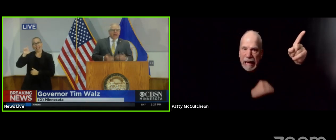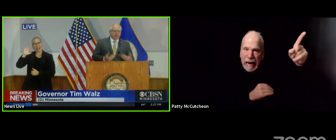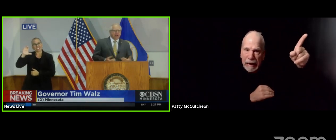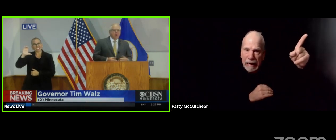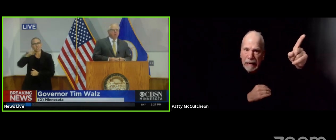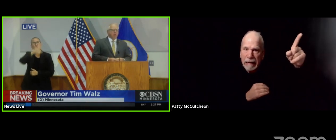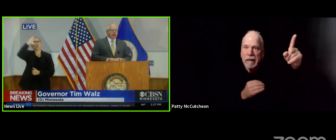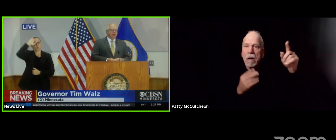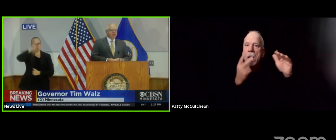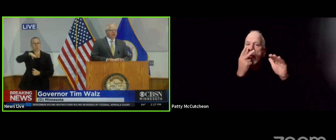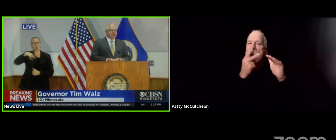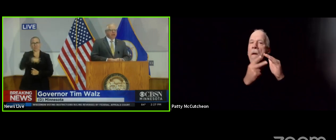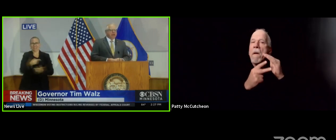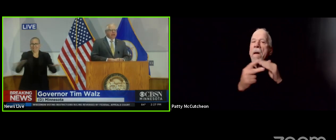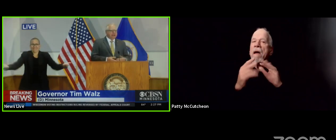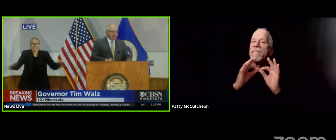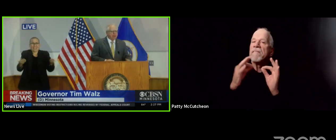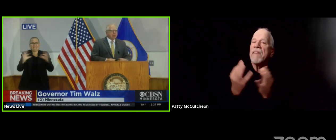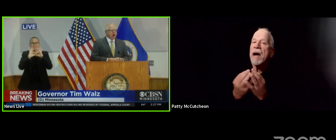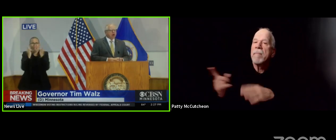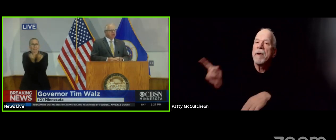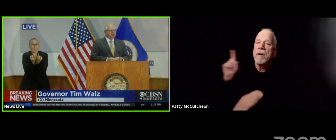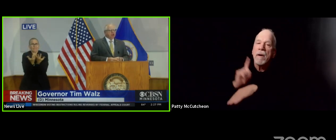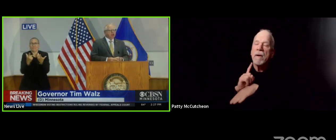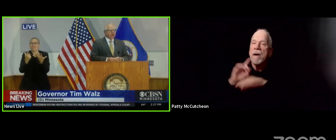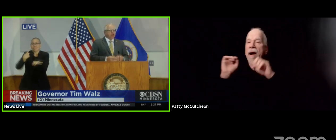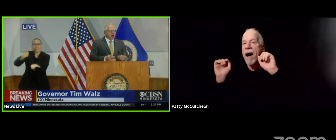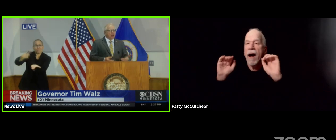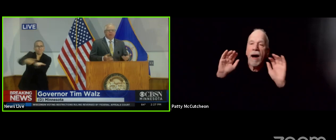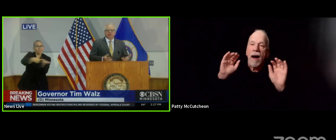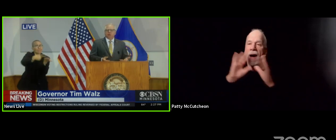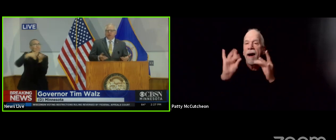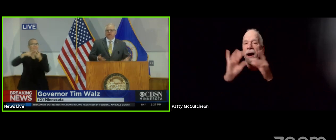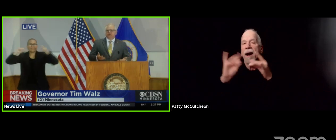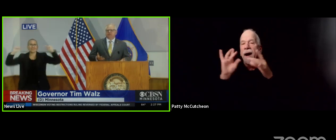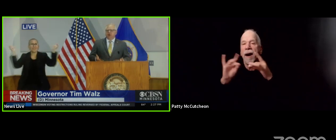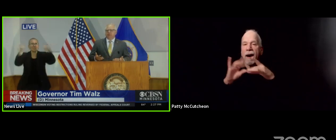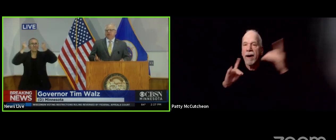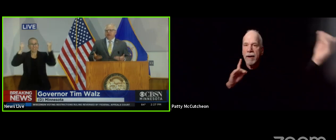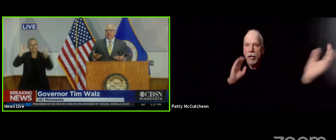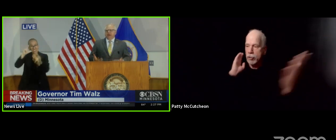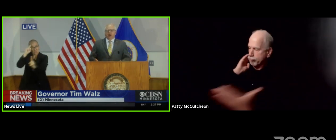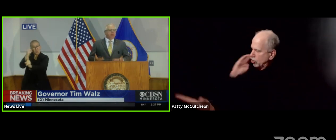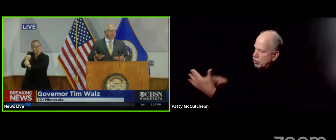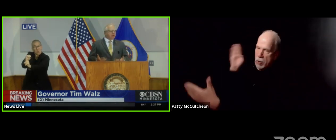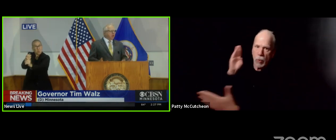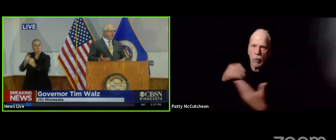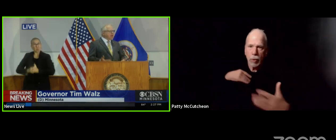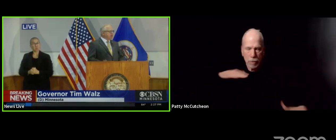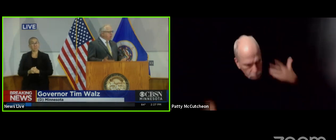AND MY HOPE WAS IN MY REMARKS TO TALK ABOUT THE WILLINGNESS OF PHARMA TO MAYBE HELP, THAT THERE'S MORE THEY COULD DO, BUT